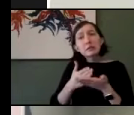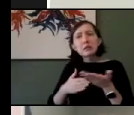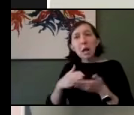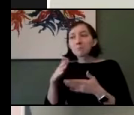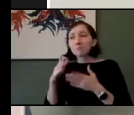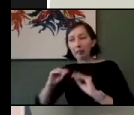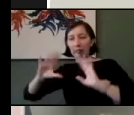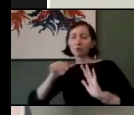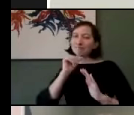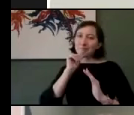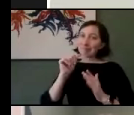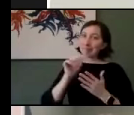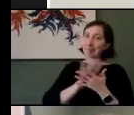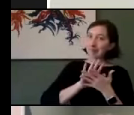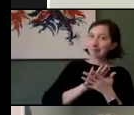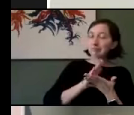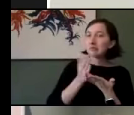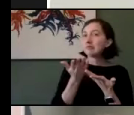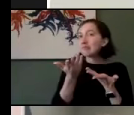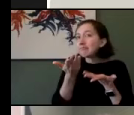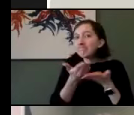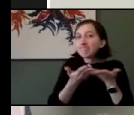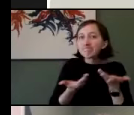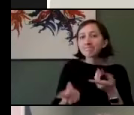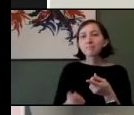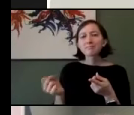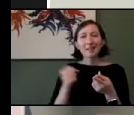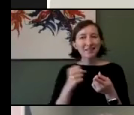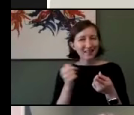That's important as we look at the guidance—